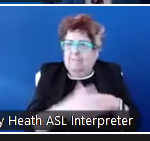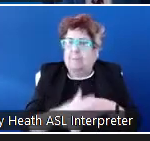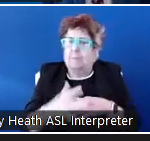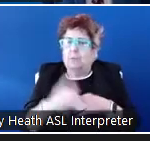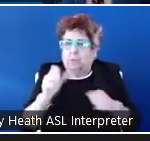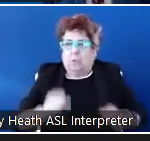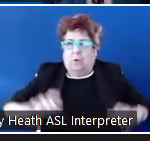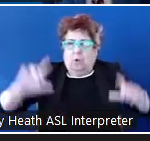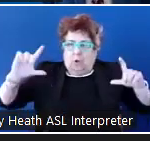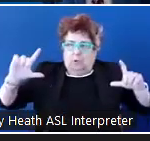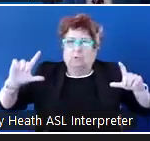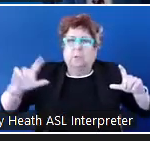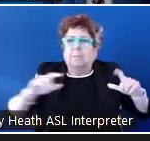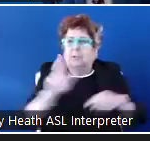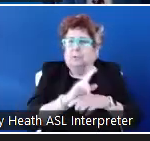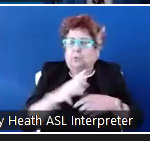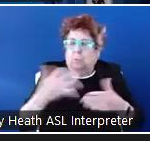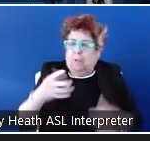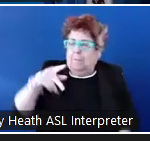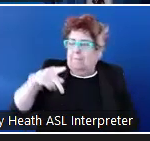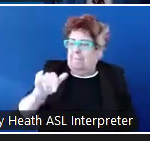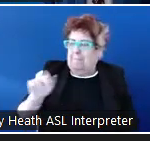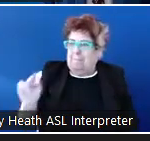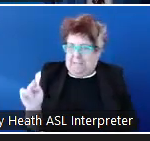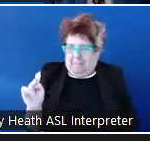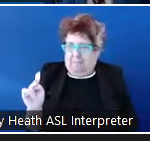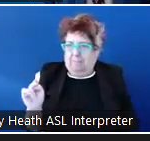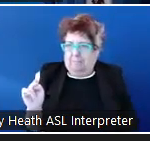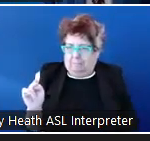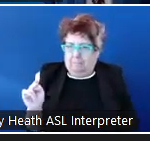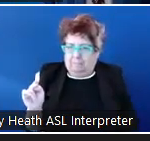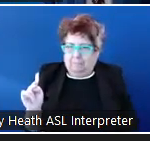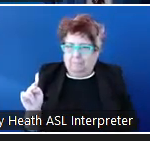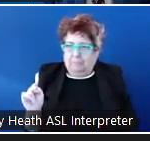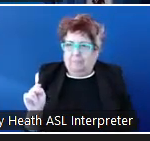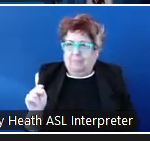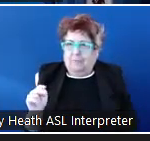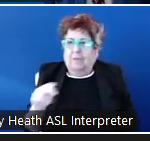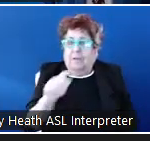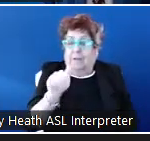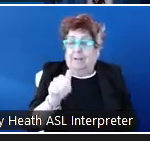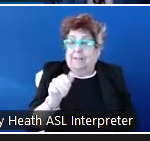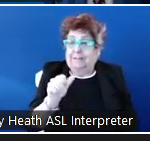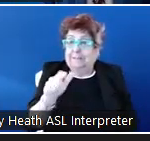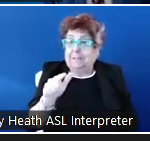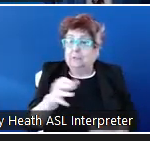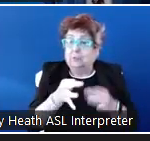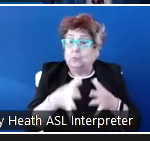the pin future. Simply click on the ASL interpreters window and select the pin icon to make their